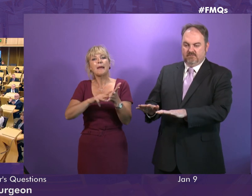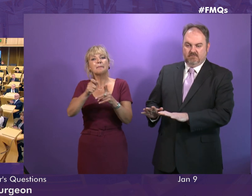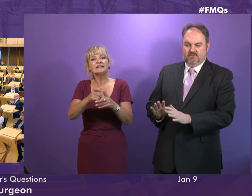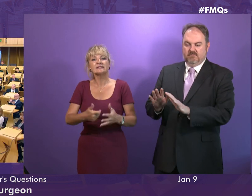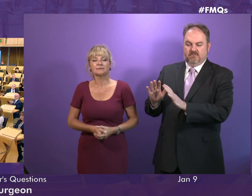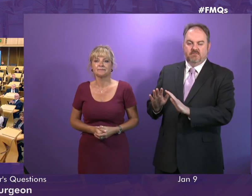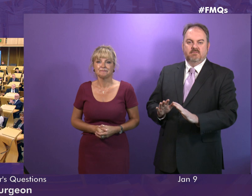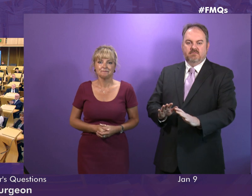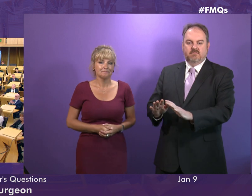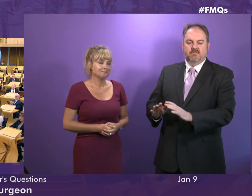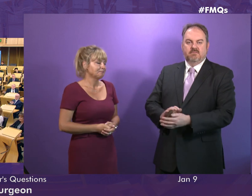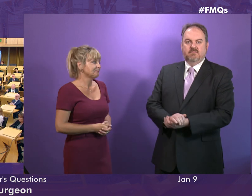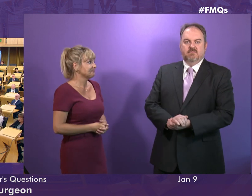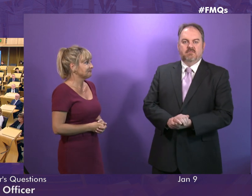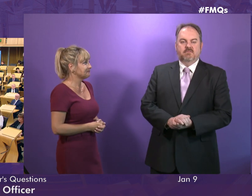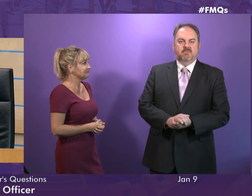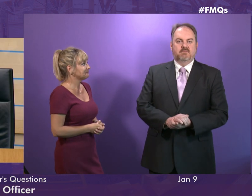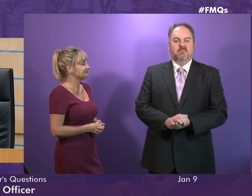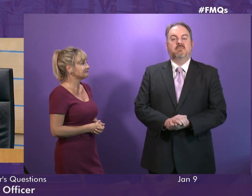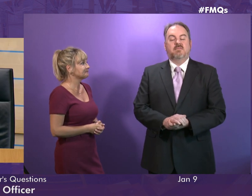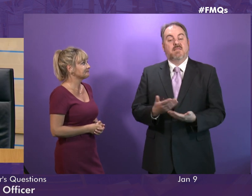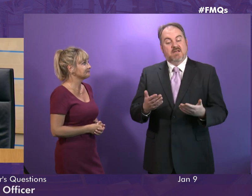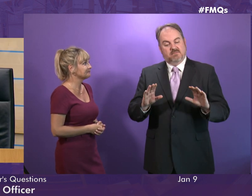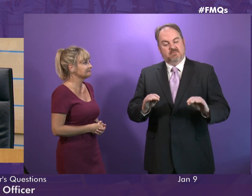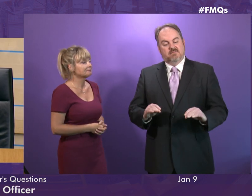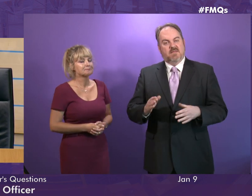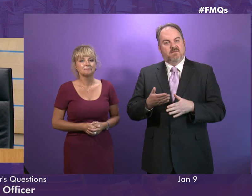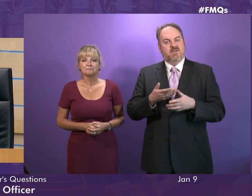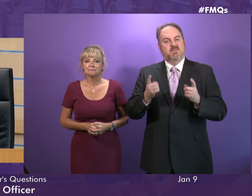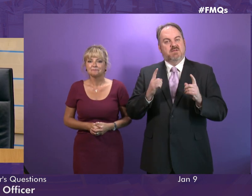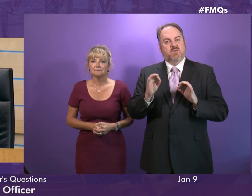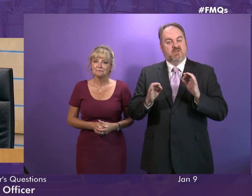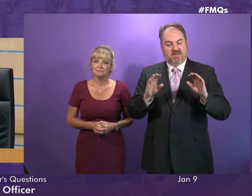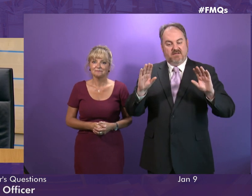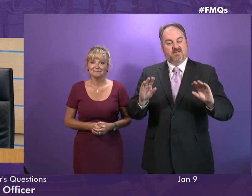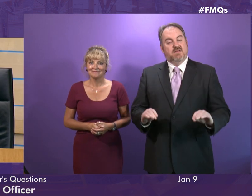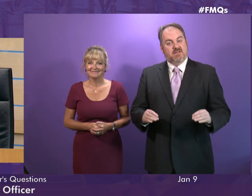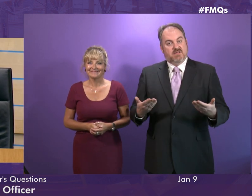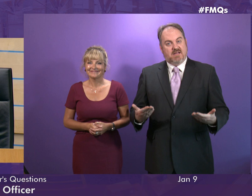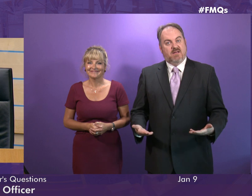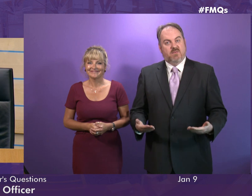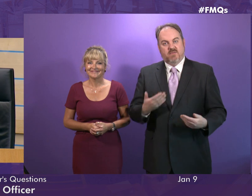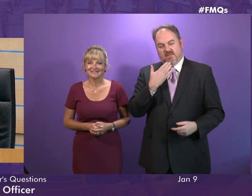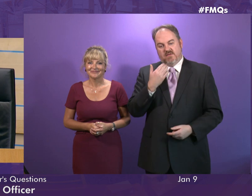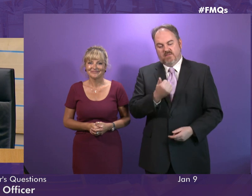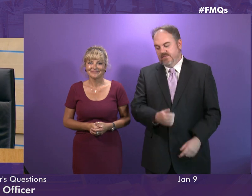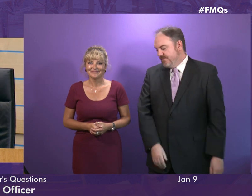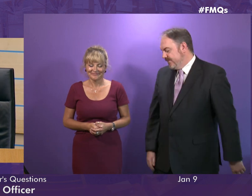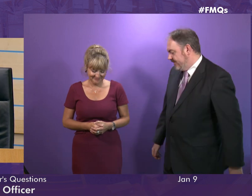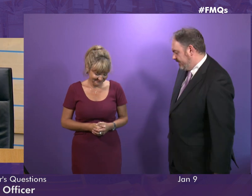The Presiding Officer: That concludes First Minister’s question time. We will shortly move to members’ business, which is a motion in the name of Maurice Corry